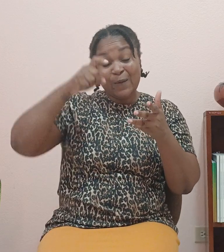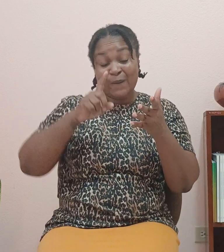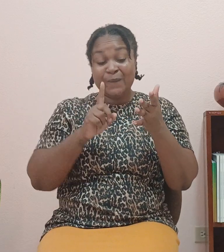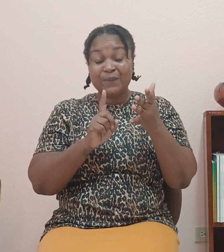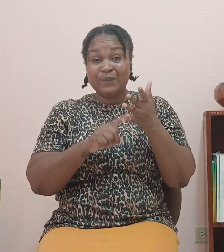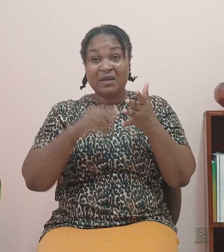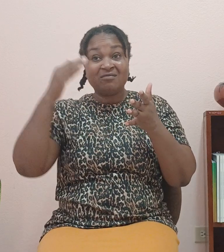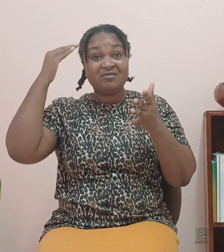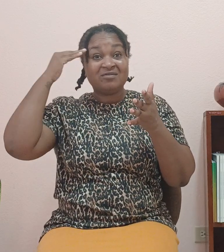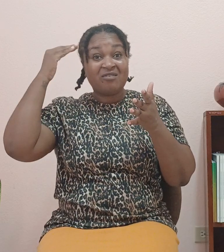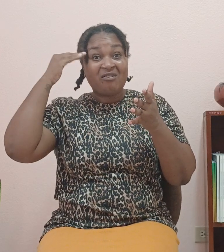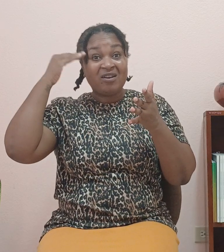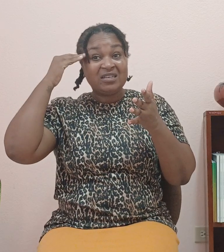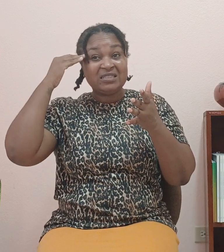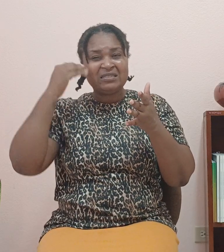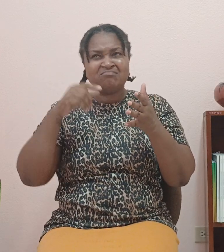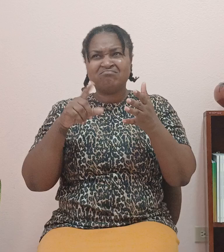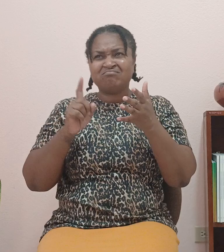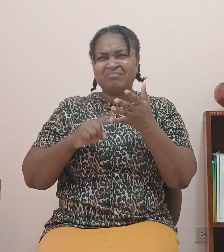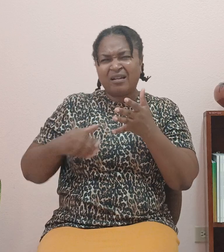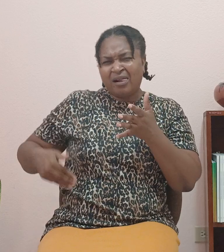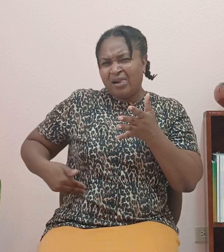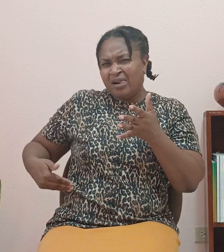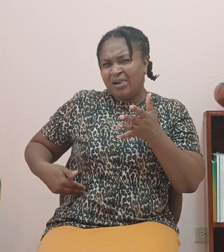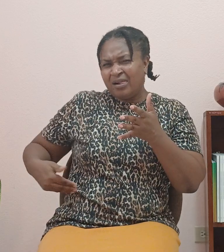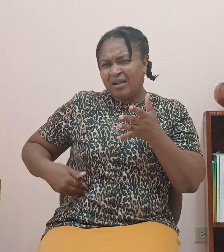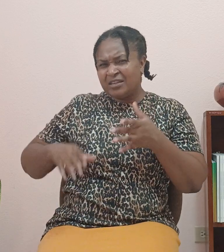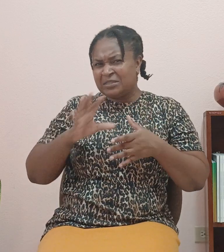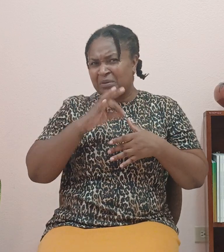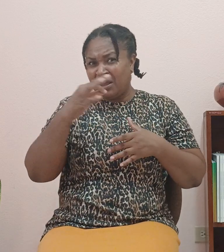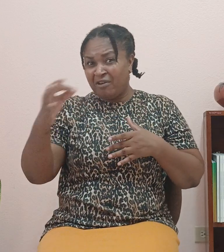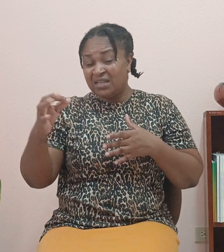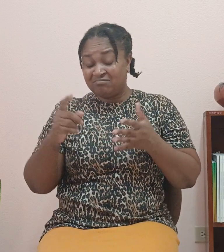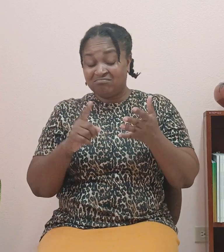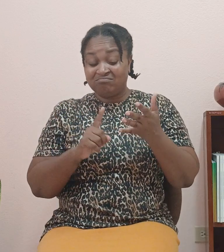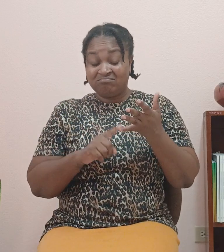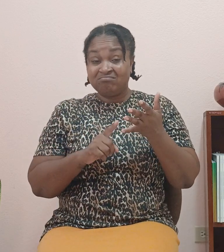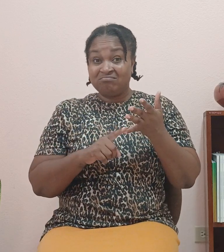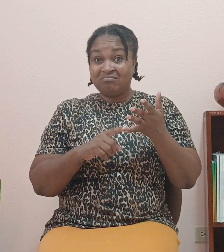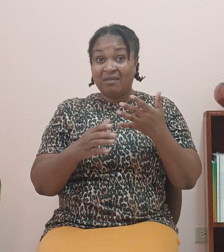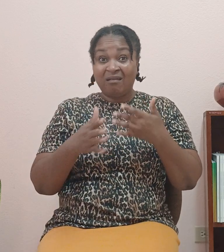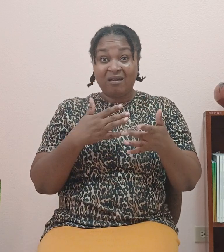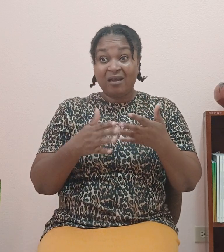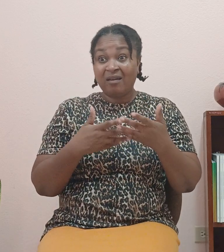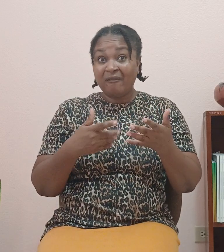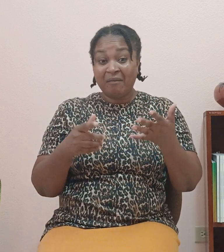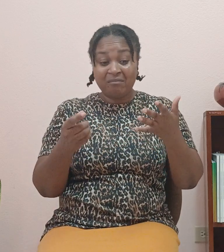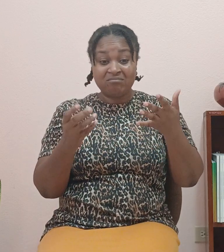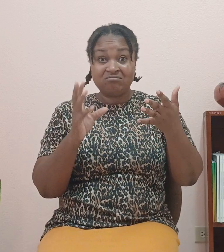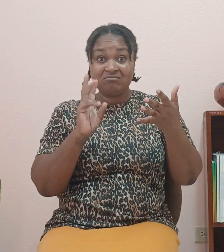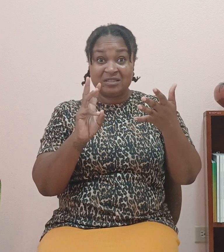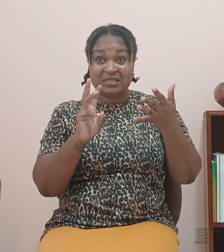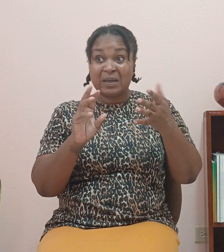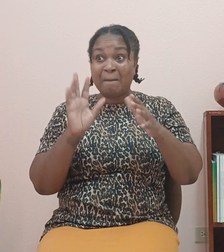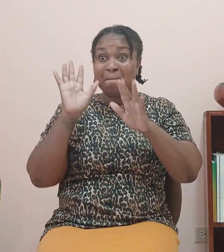knowledge and discernment of spirits. Even mercy is a gift,